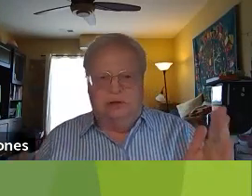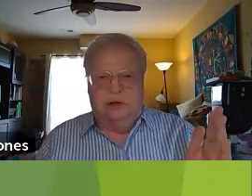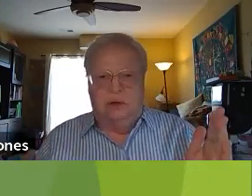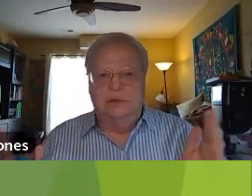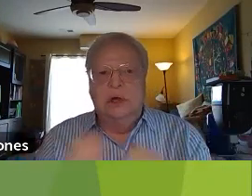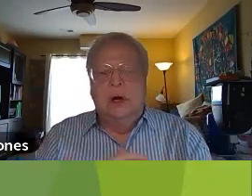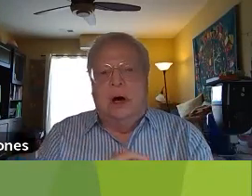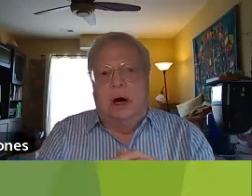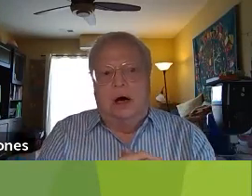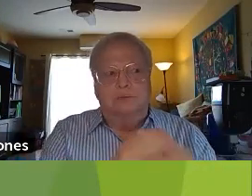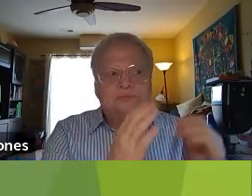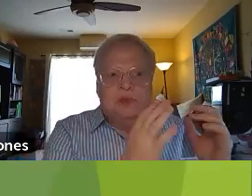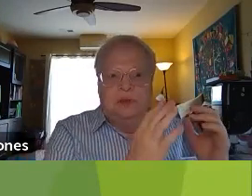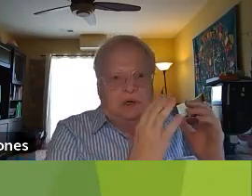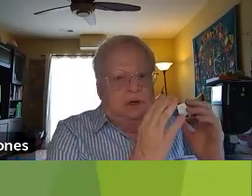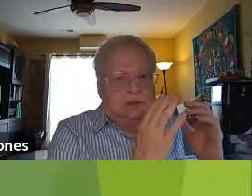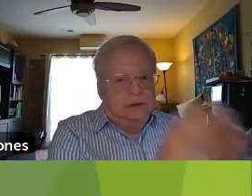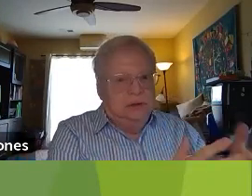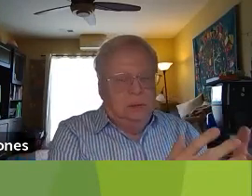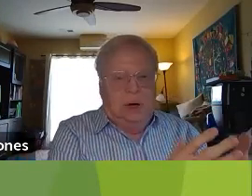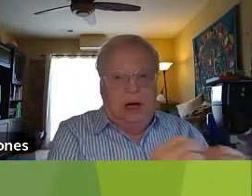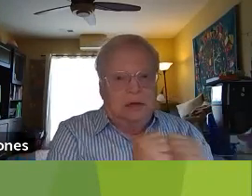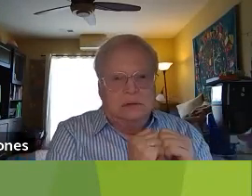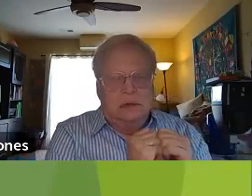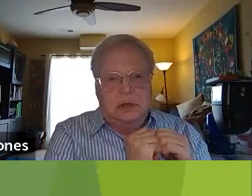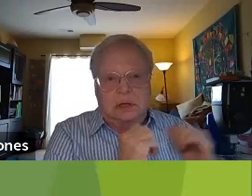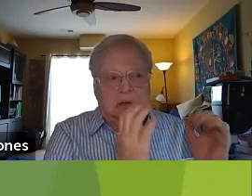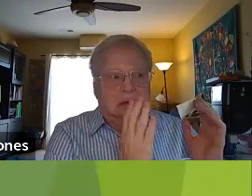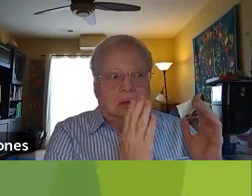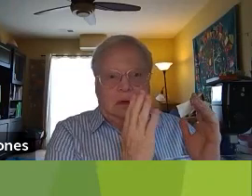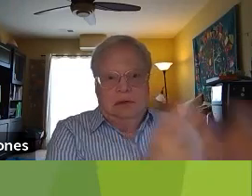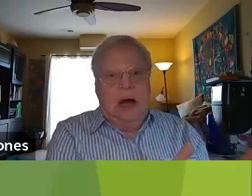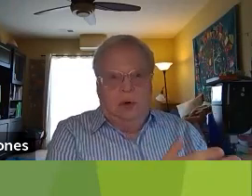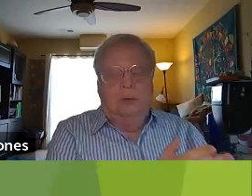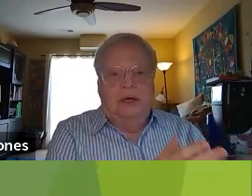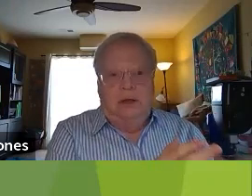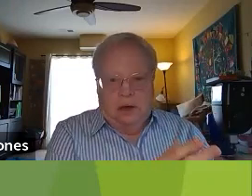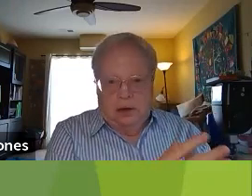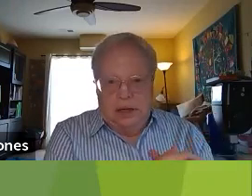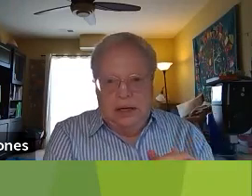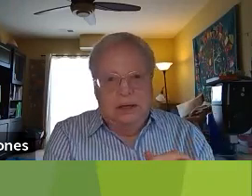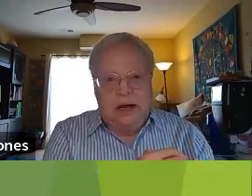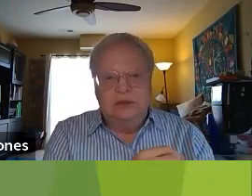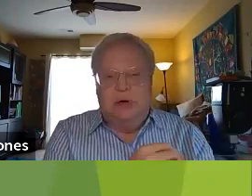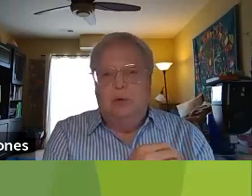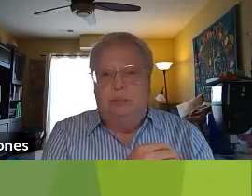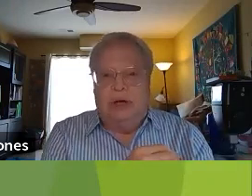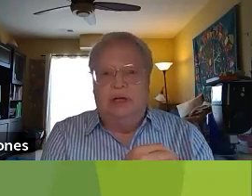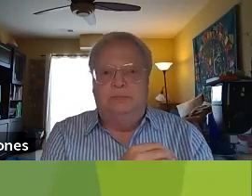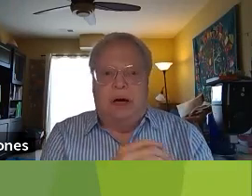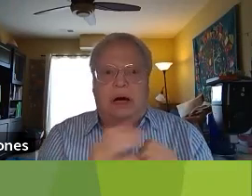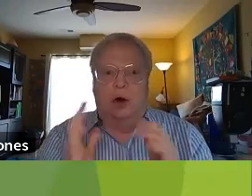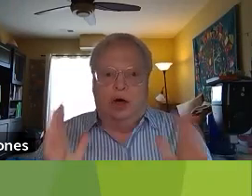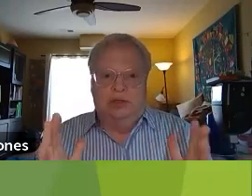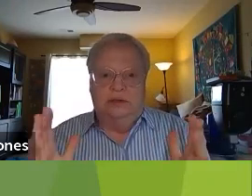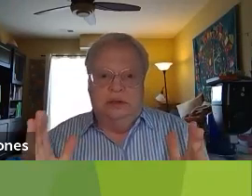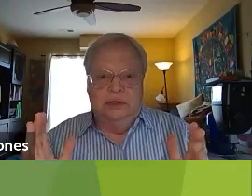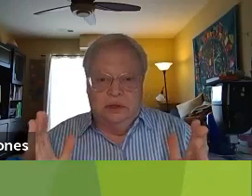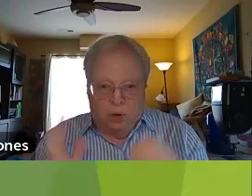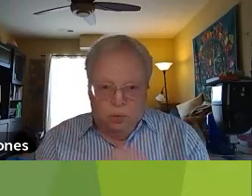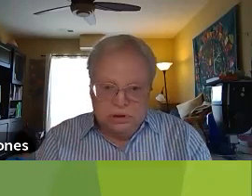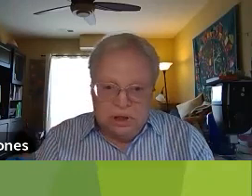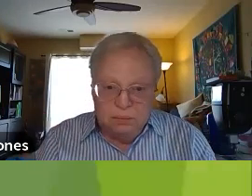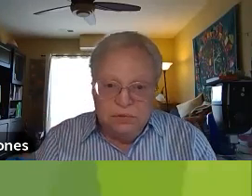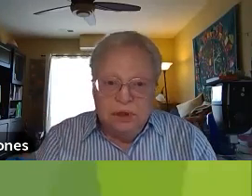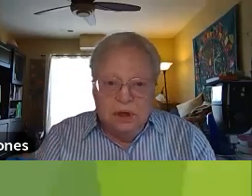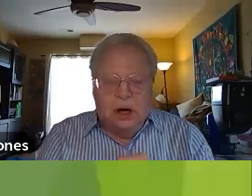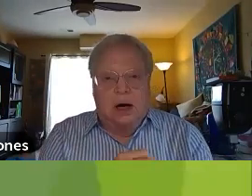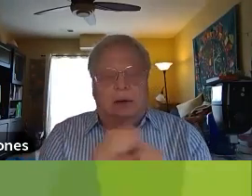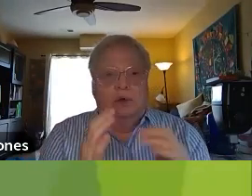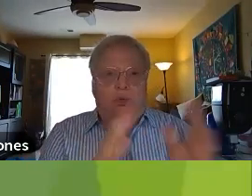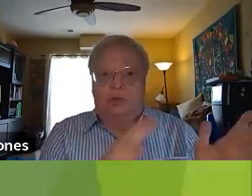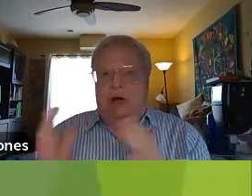the TTY is not going to be there, and it has been replaced by RTT or realtime text, which